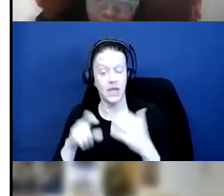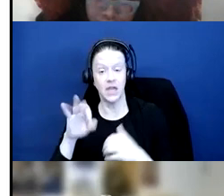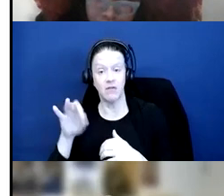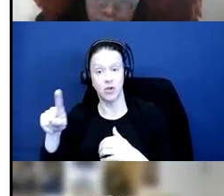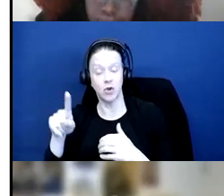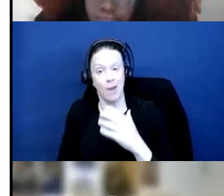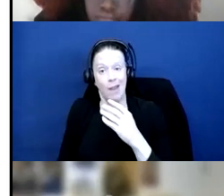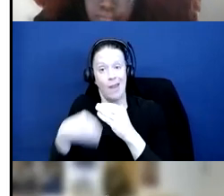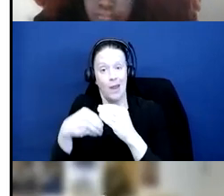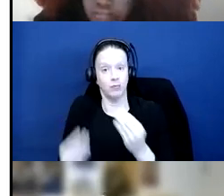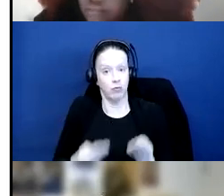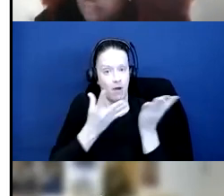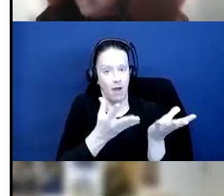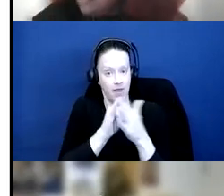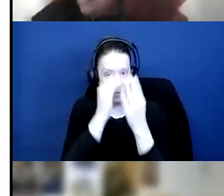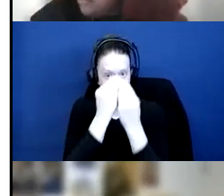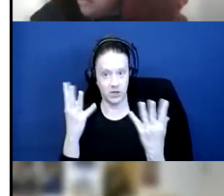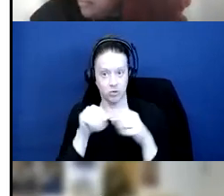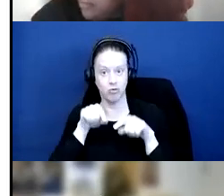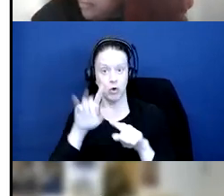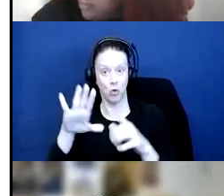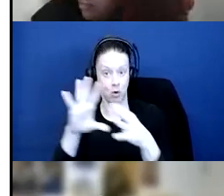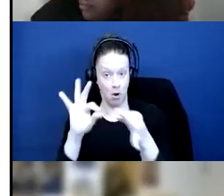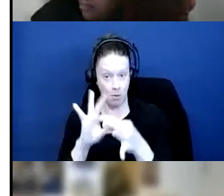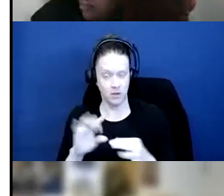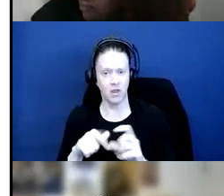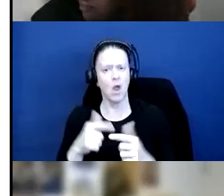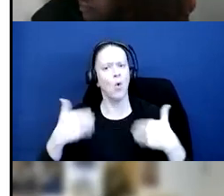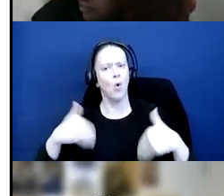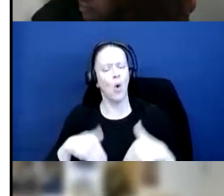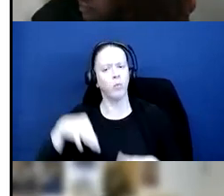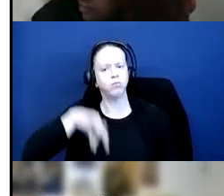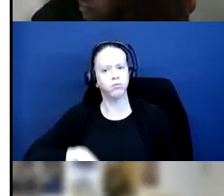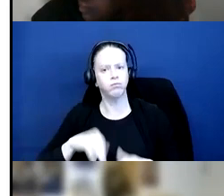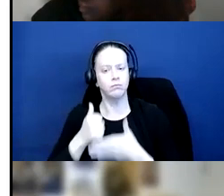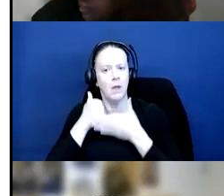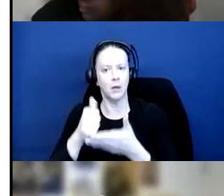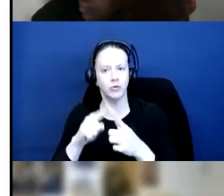that helps to create more justification